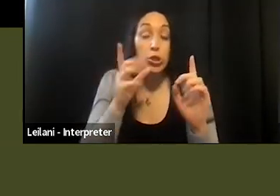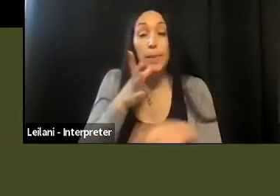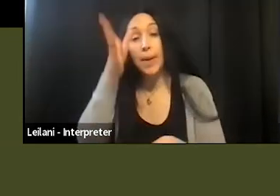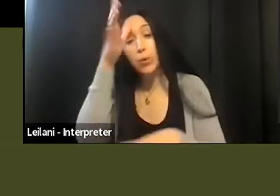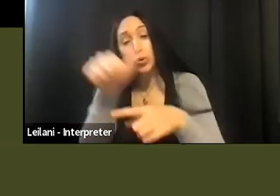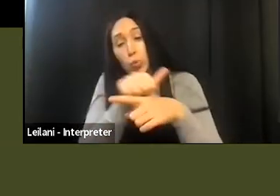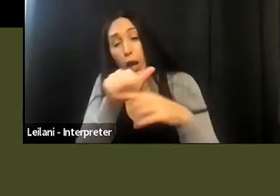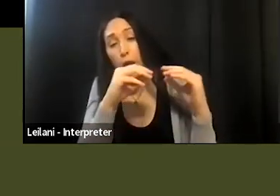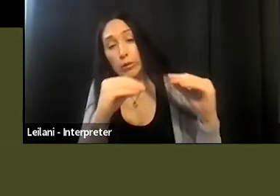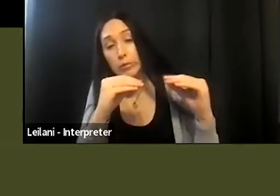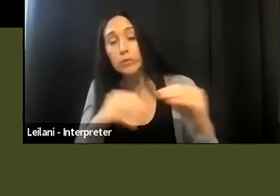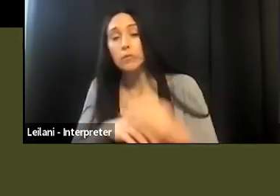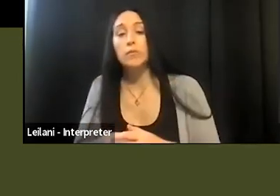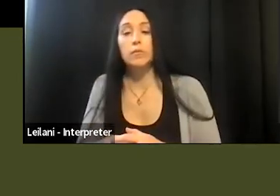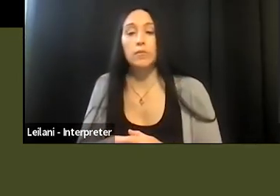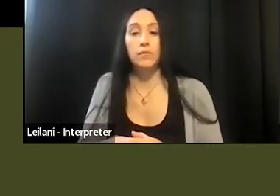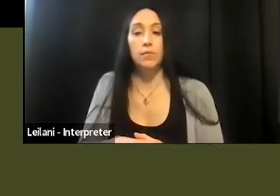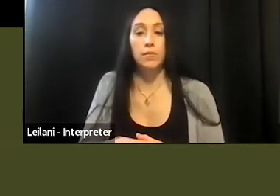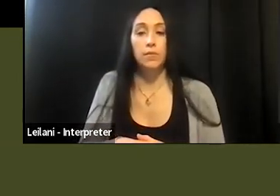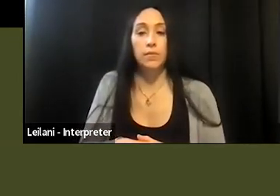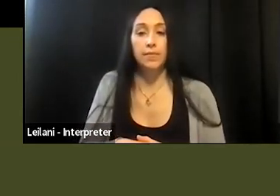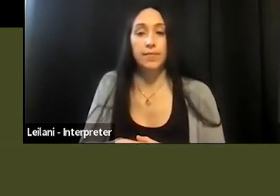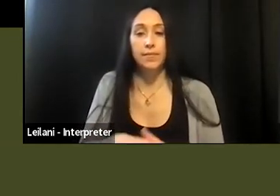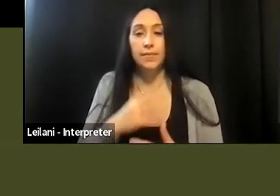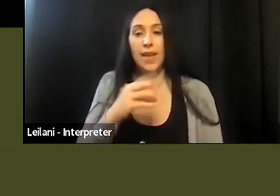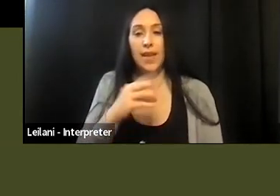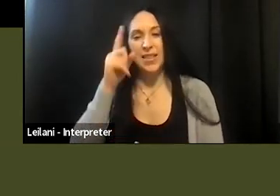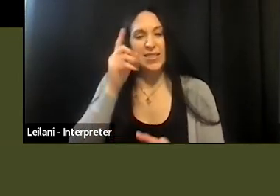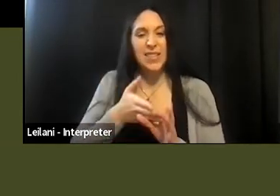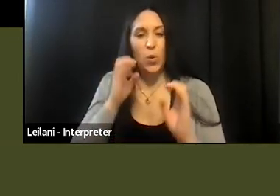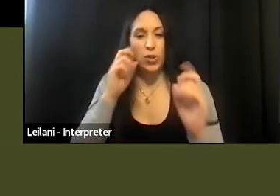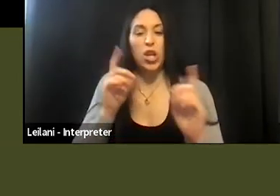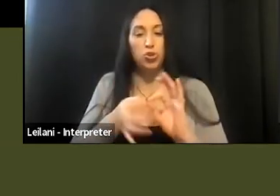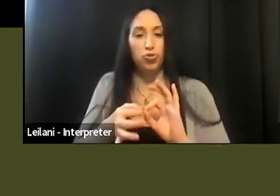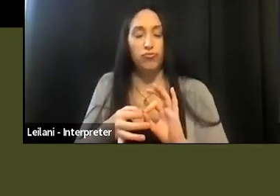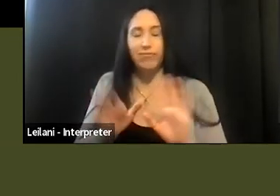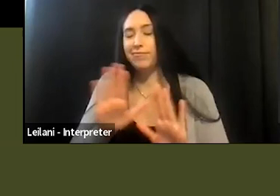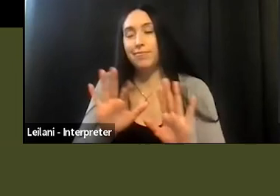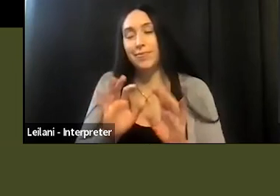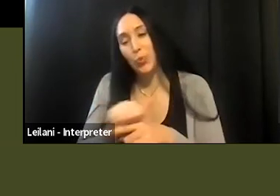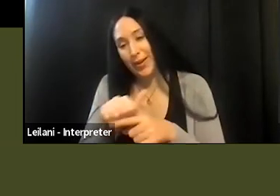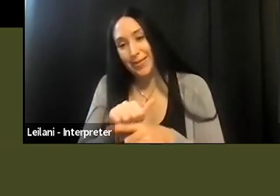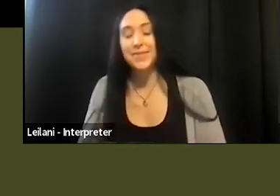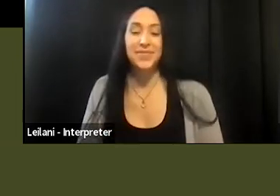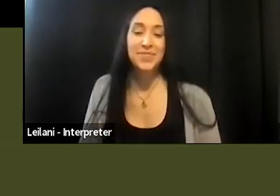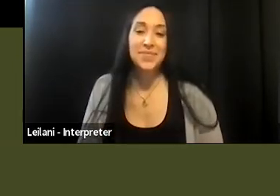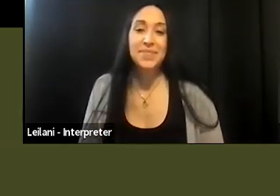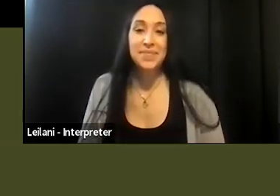and psychoeducational trainings. Thank you, and I'm grateful to be here. [Debbie] Thank you so much.